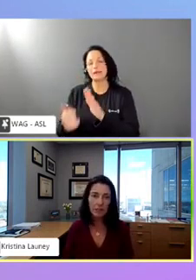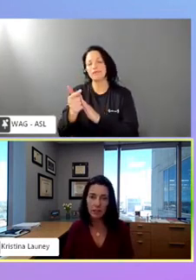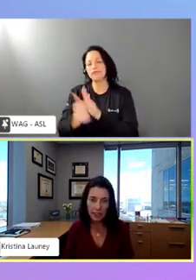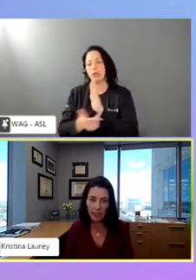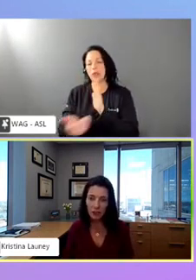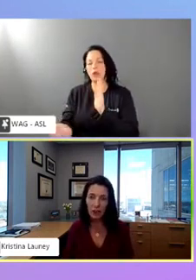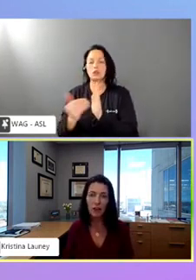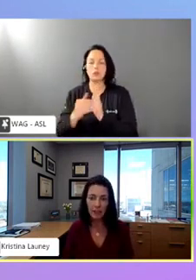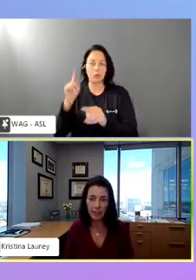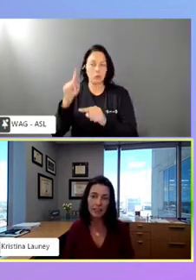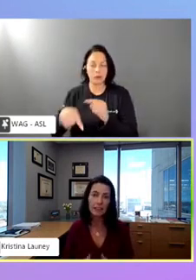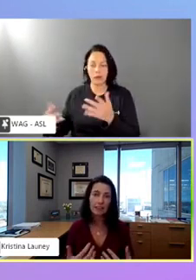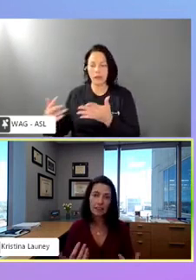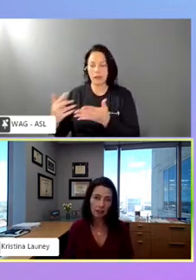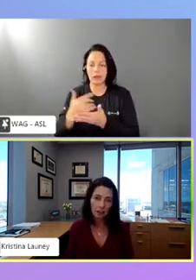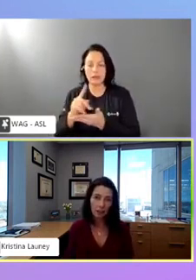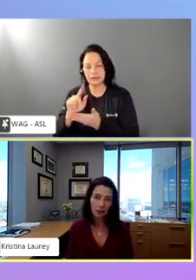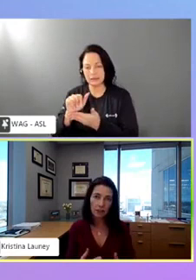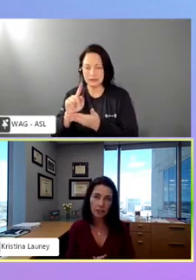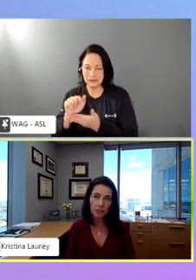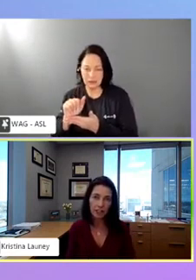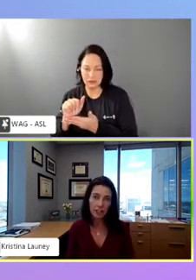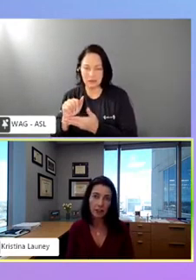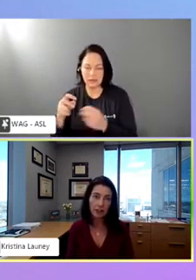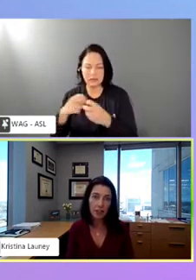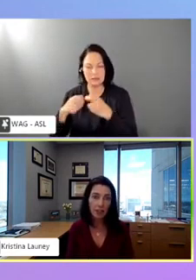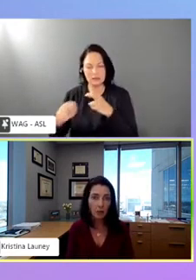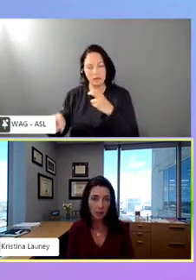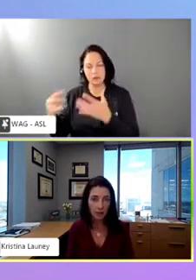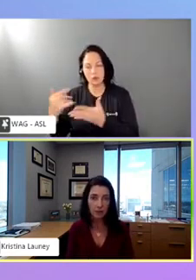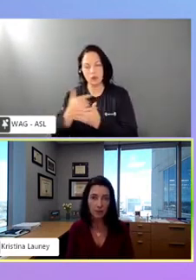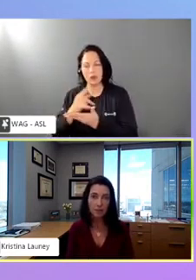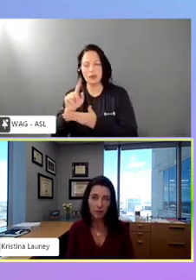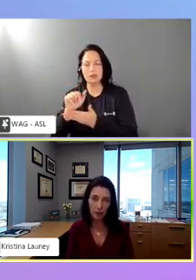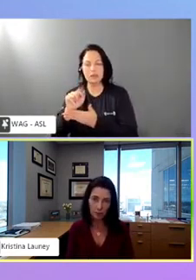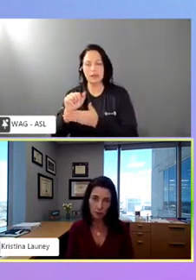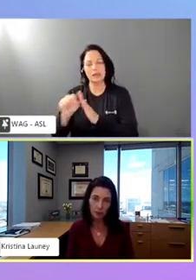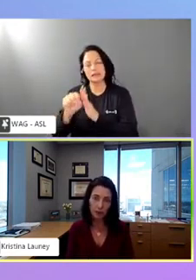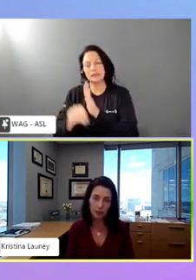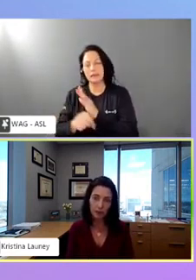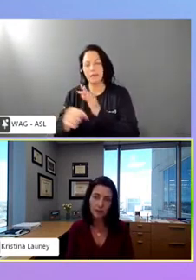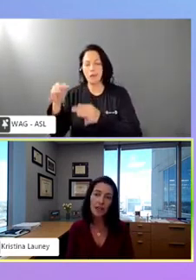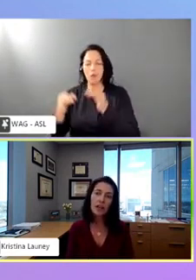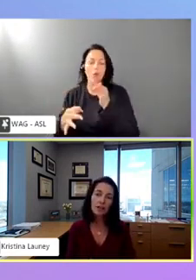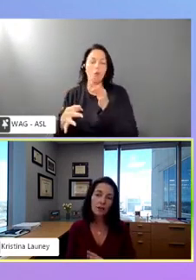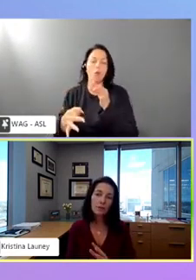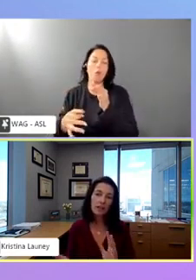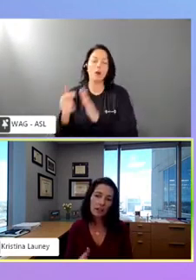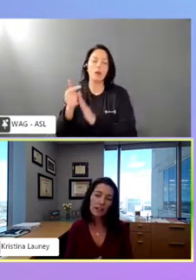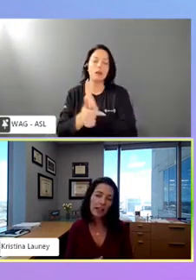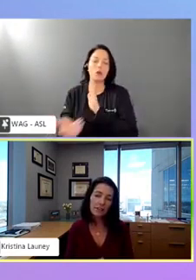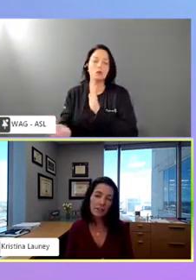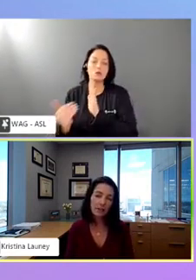demand letters that may have issued and never showed up as an actual lawsuit because we obviously can't collect data